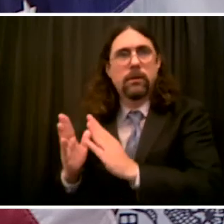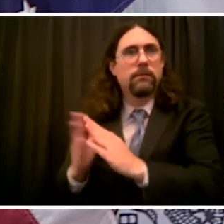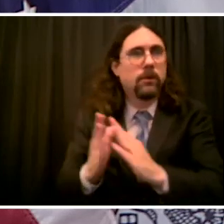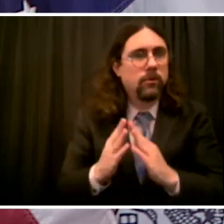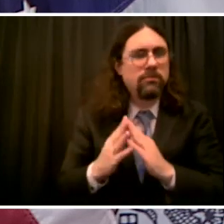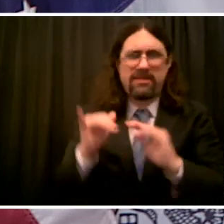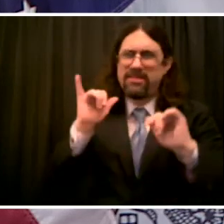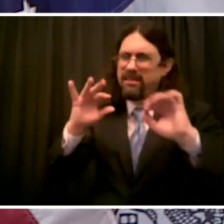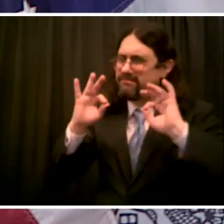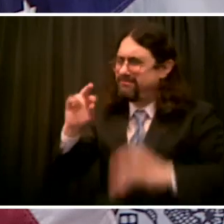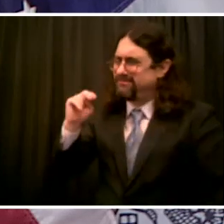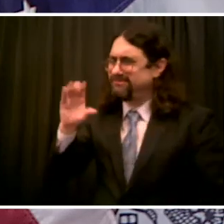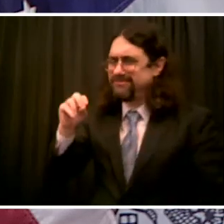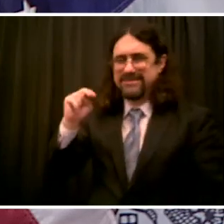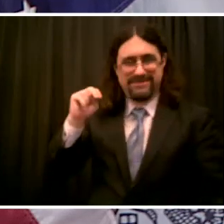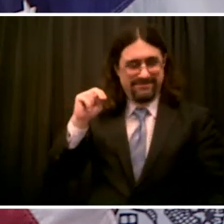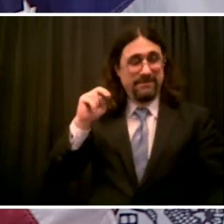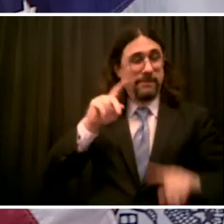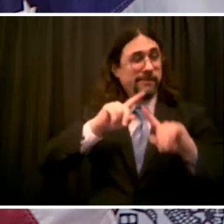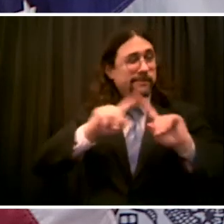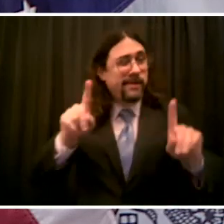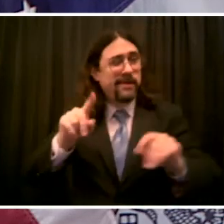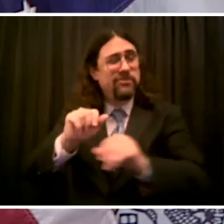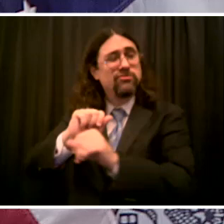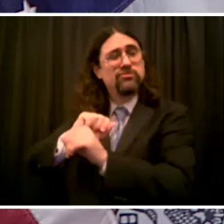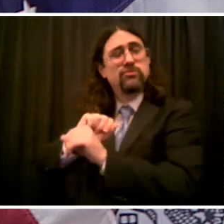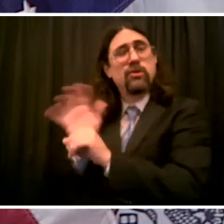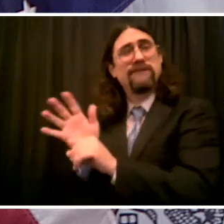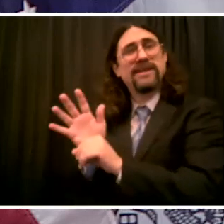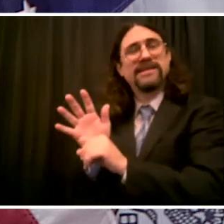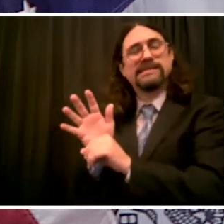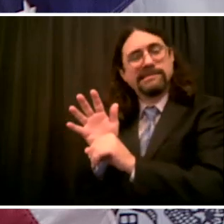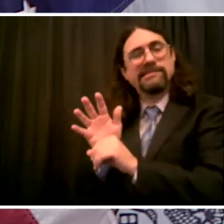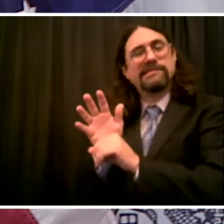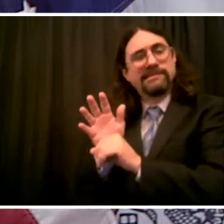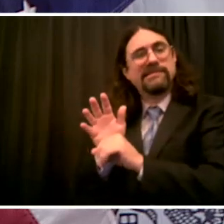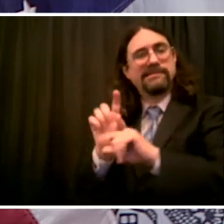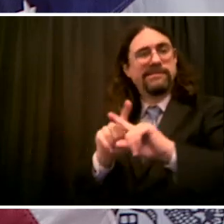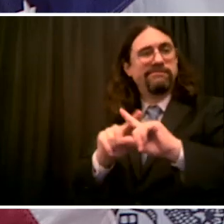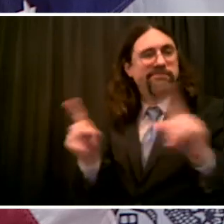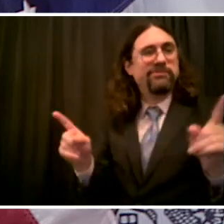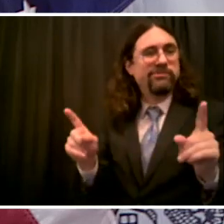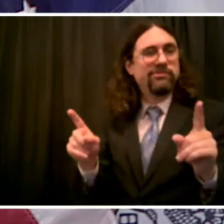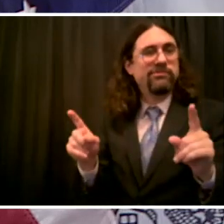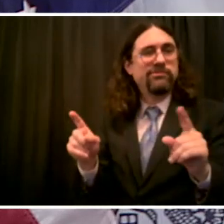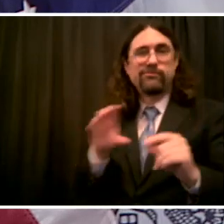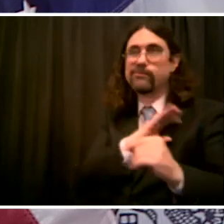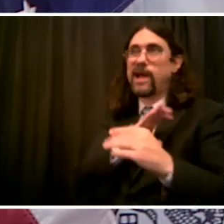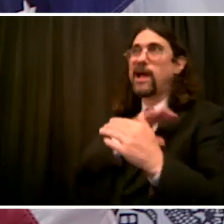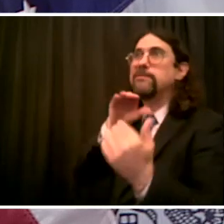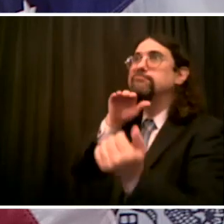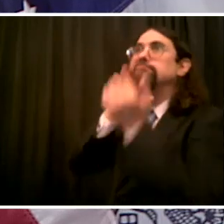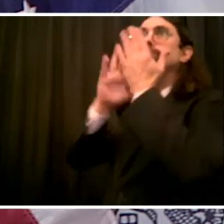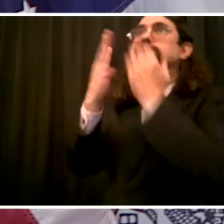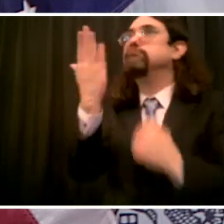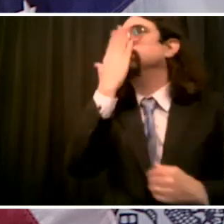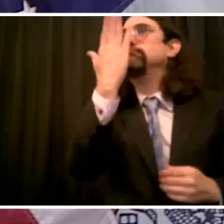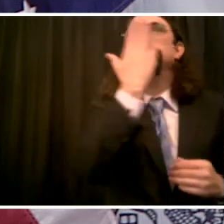YOU KNOW, THE FIRST WEEK, WE HAD TO CANCEL THE IMPLEMENTATION OF OUR YOUTH COORDINATION OFFICERS. I STILL THINK